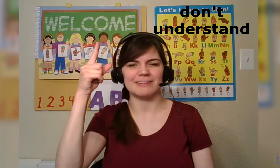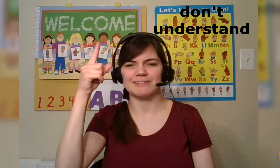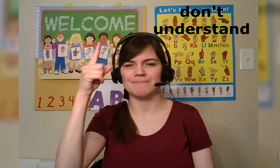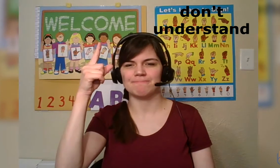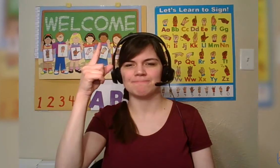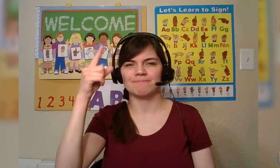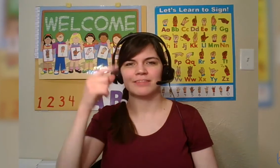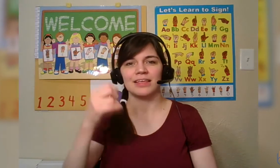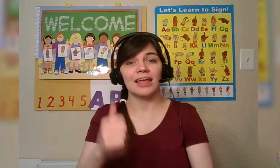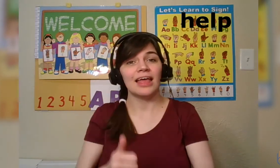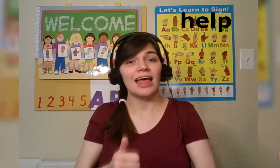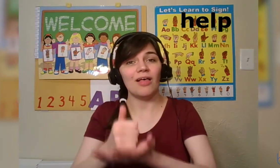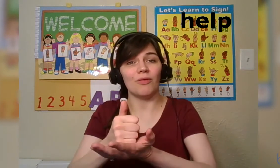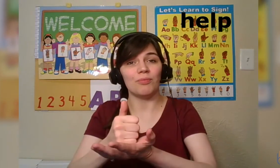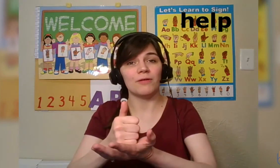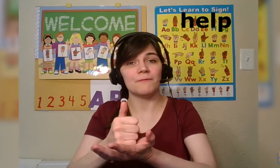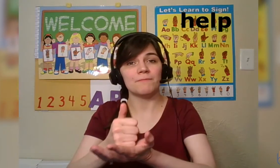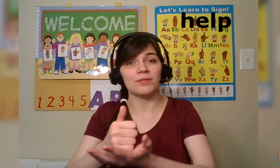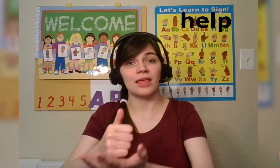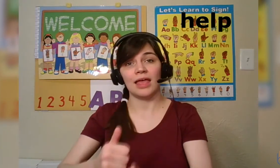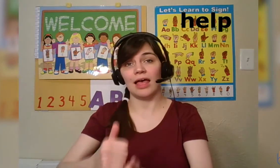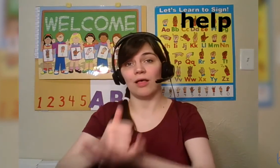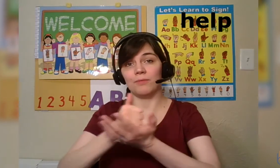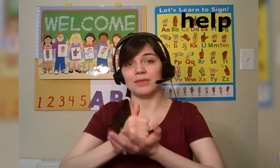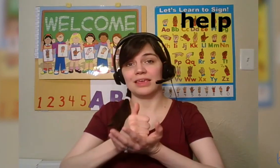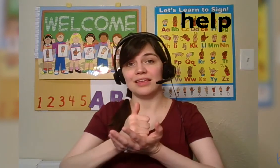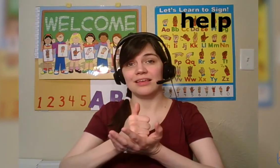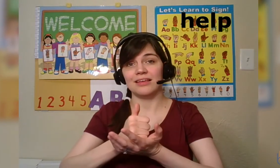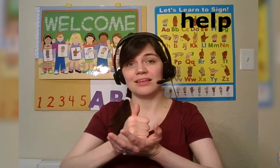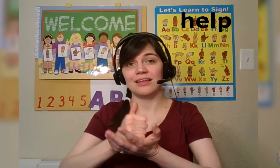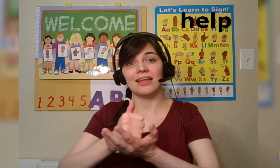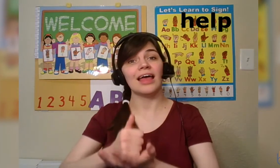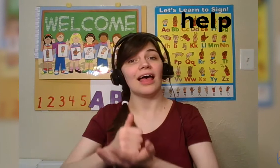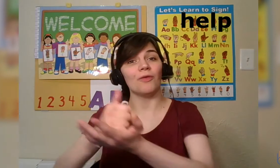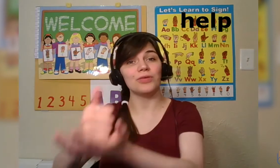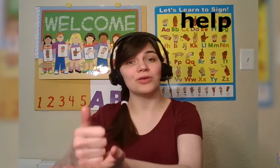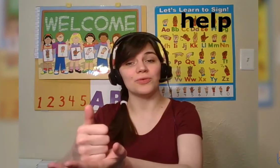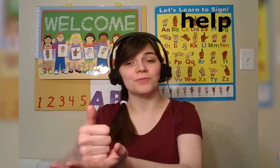Help. Help me. Help you. Help.